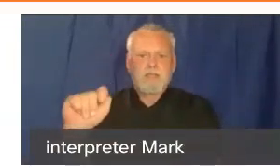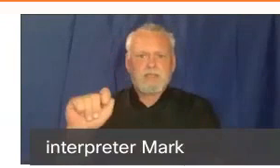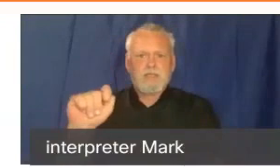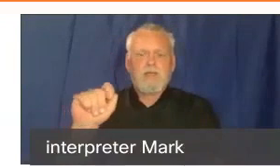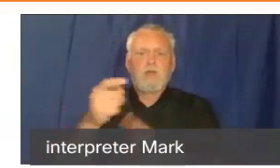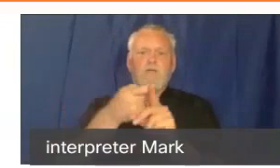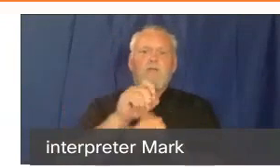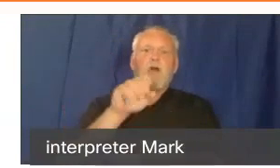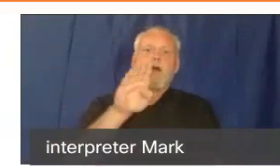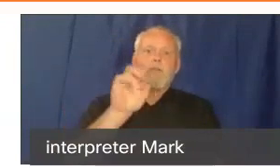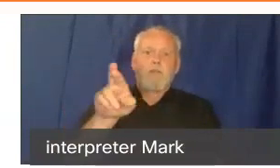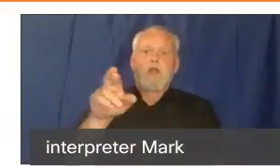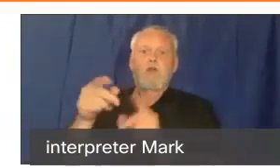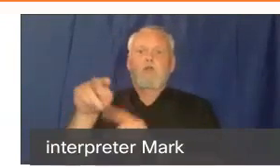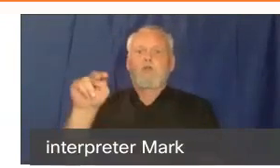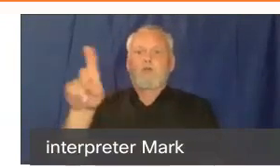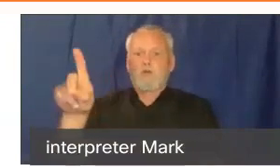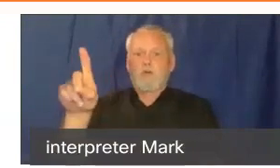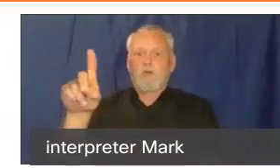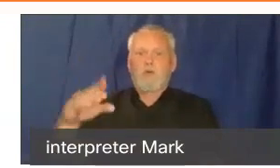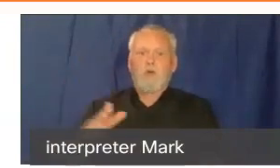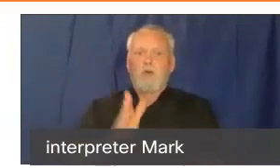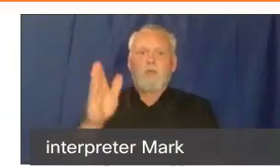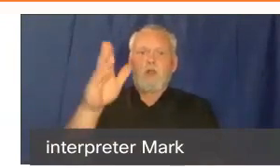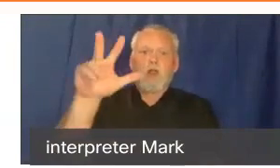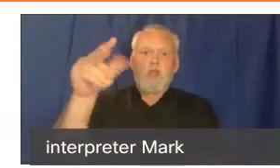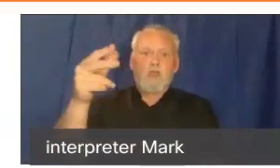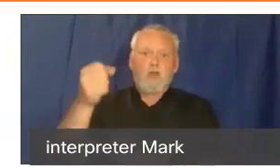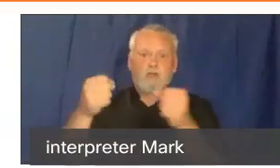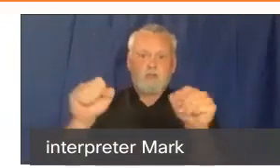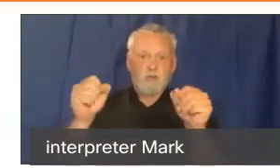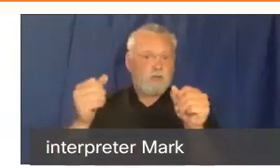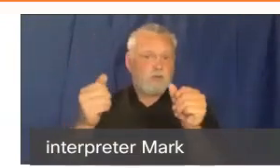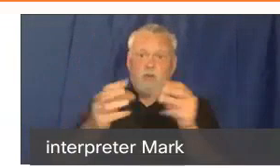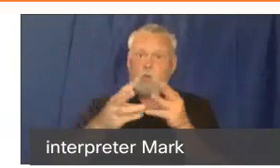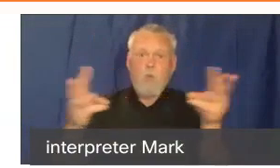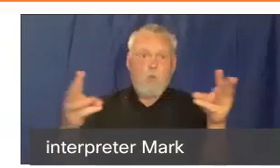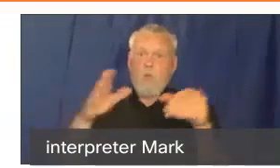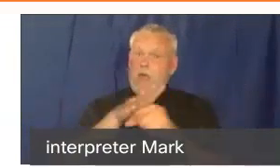To North Dakota Avenue up along 3rd Street, which already has is wide enough to have bike lanes.